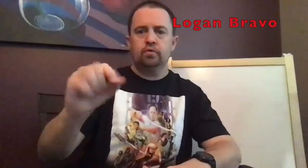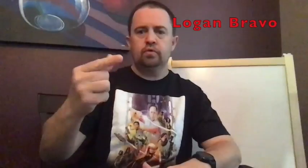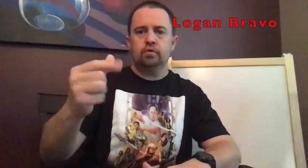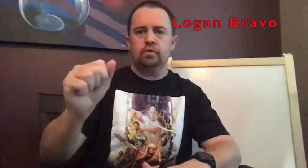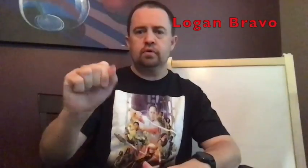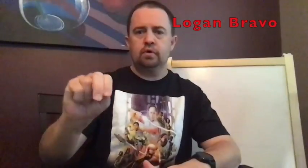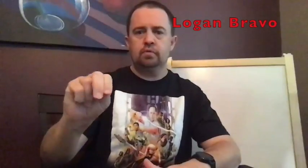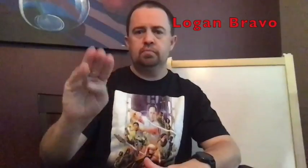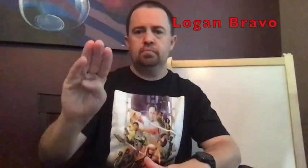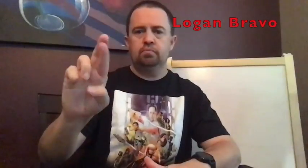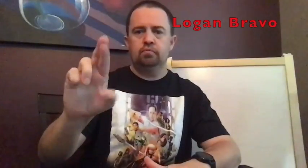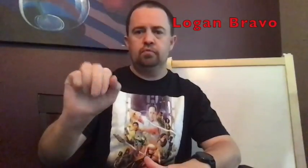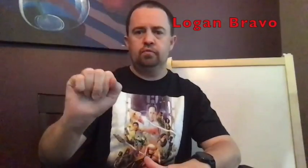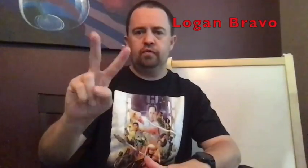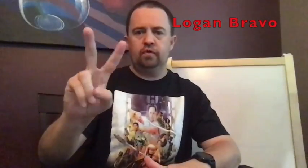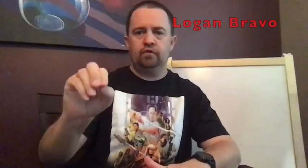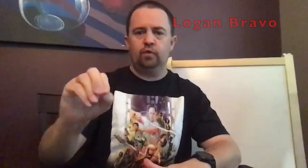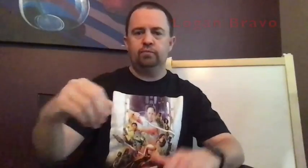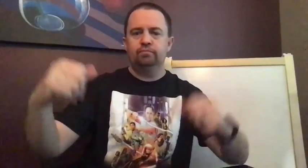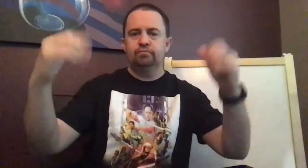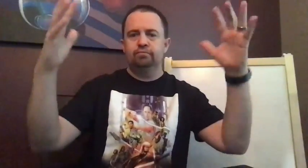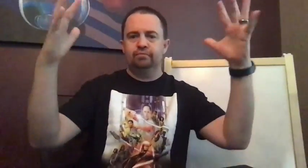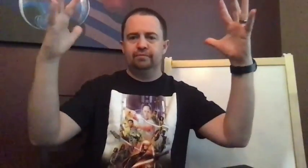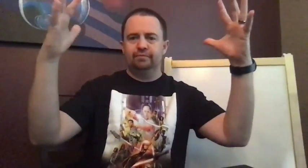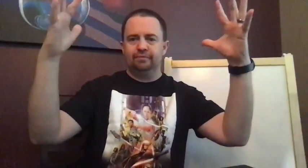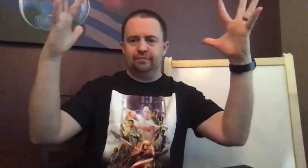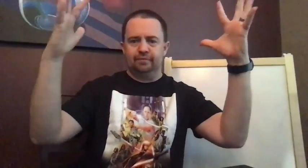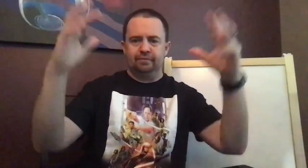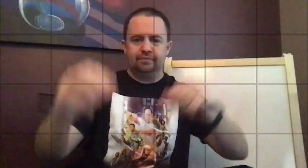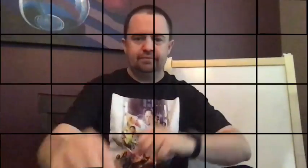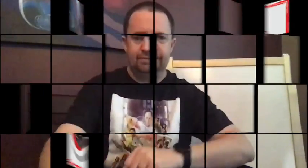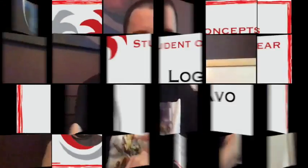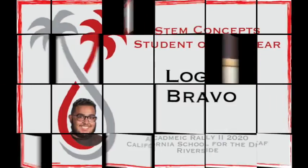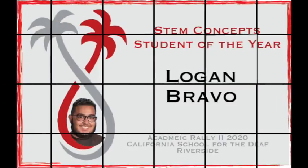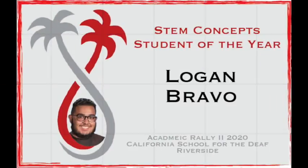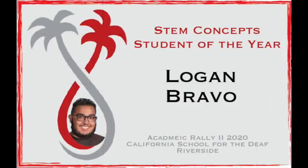relied on this student. This student is Logan Bravo. Good job.